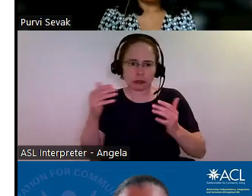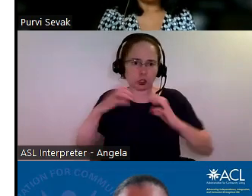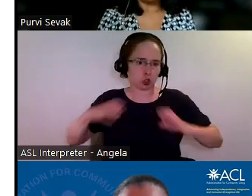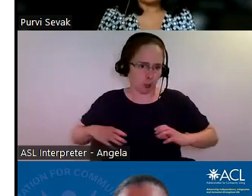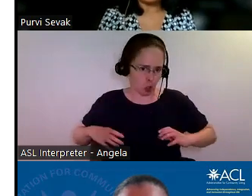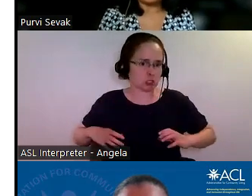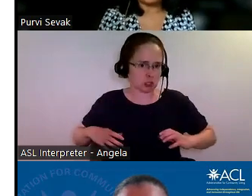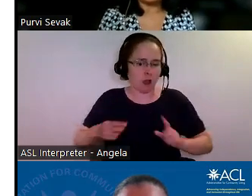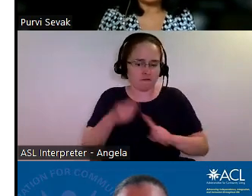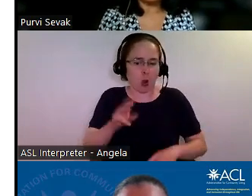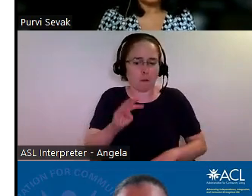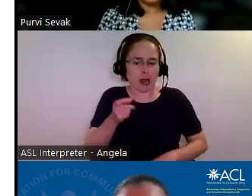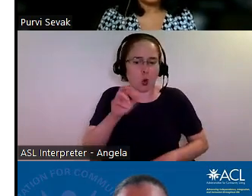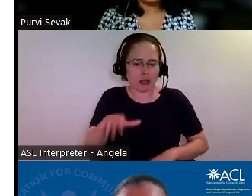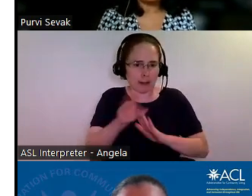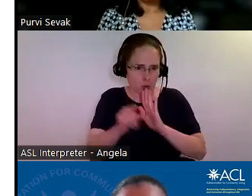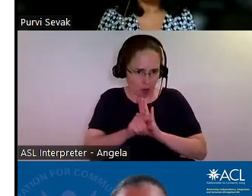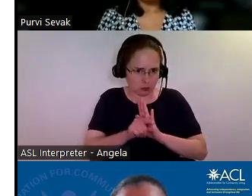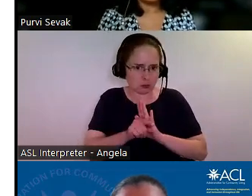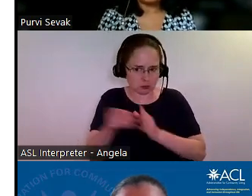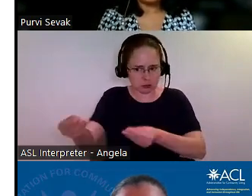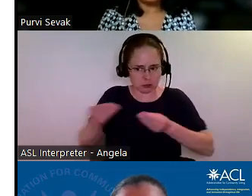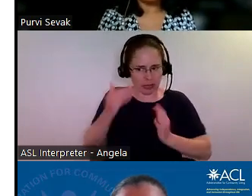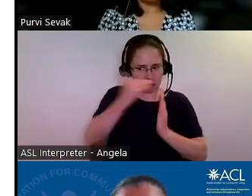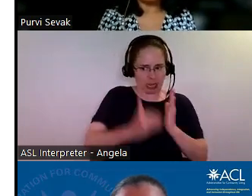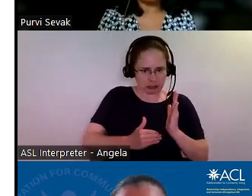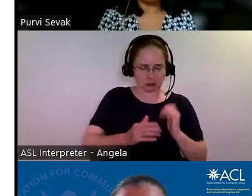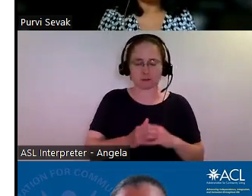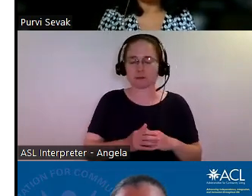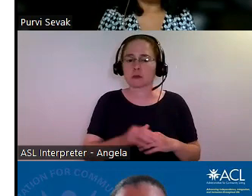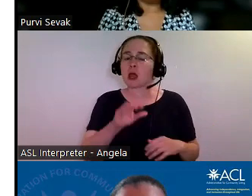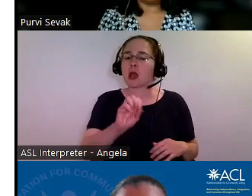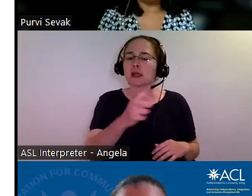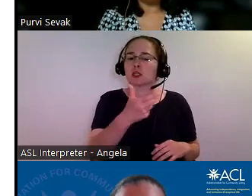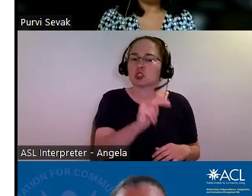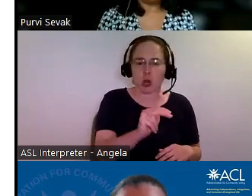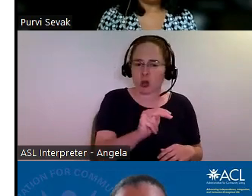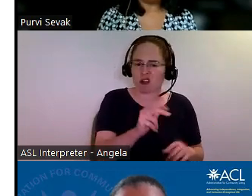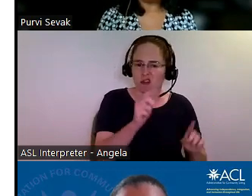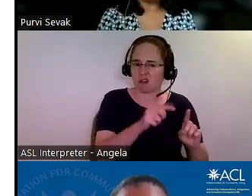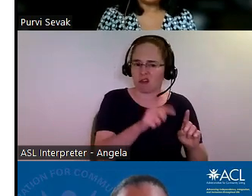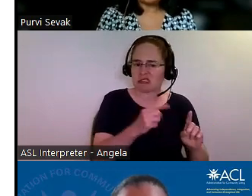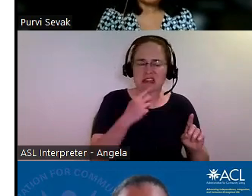who are from minority backgrounds. And Sharon at Sydney said, "No, those are the people that are